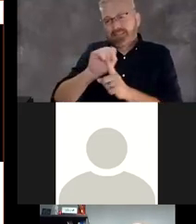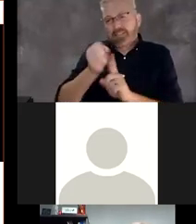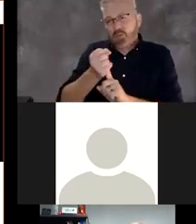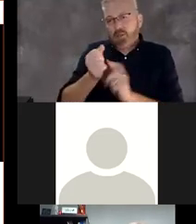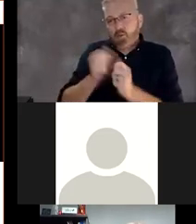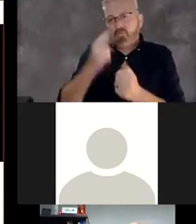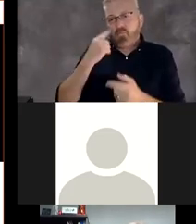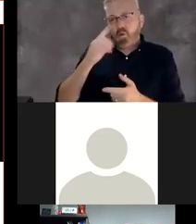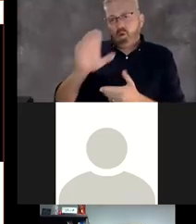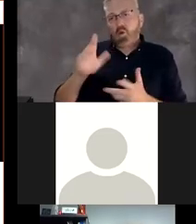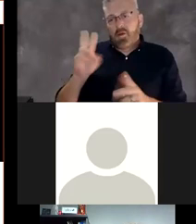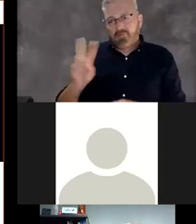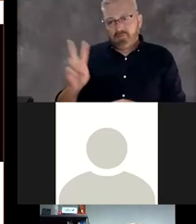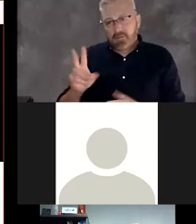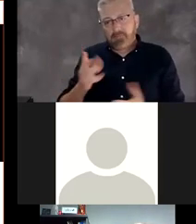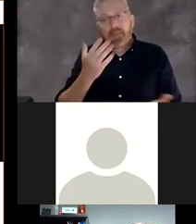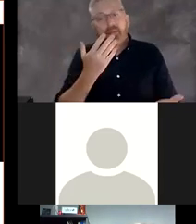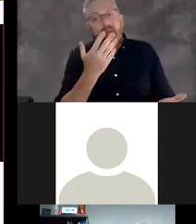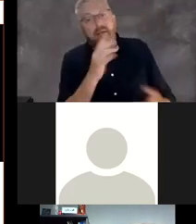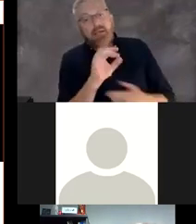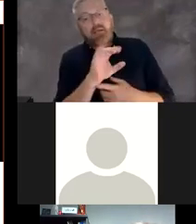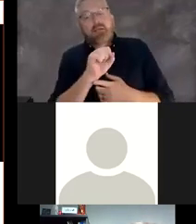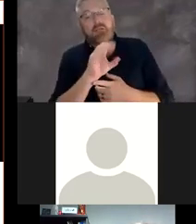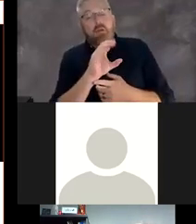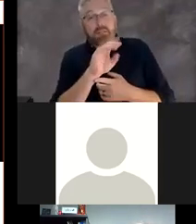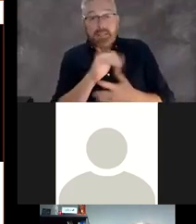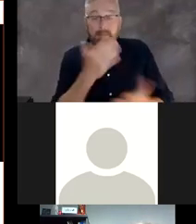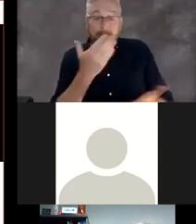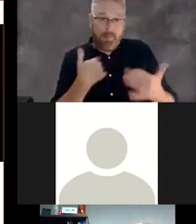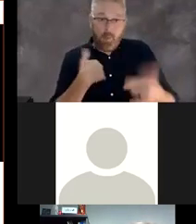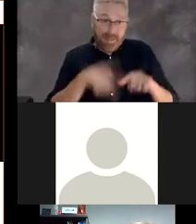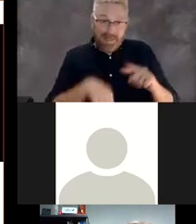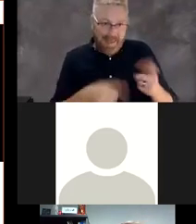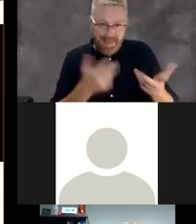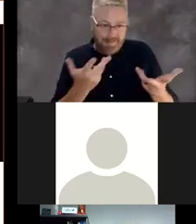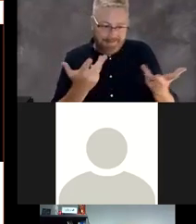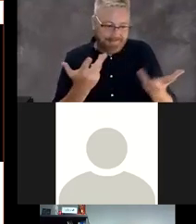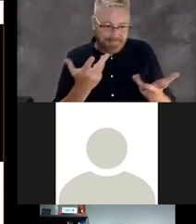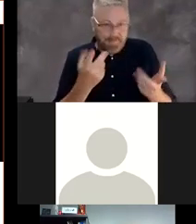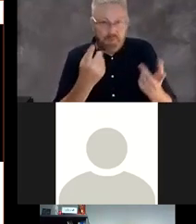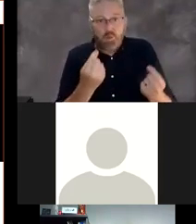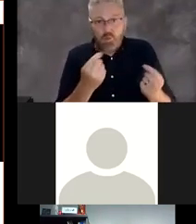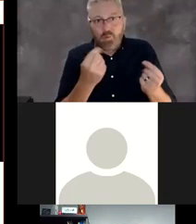Sonci: THERE MAY NOT BE MUCH WE CAN DO, BUT IF YOU HAVE THAT QUESTION. >> Josh: NOT ALWAYS, YEAH.